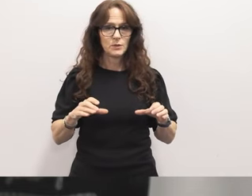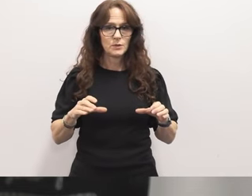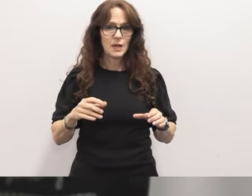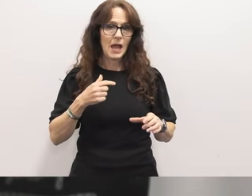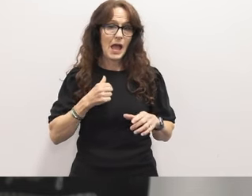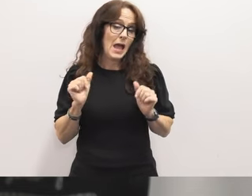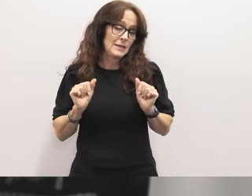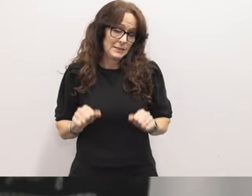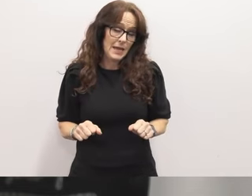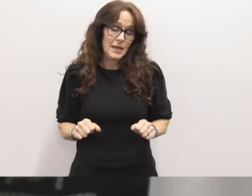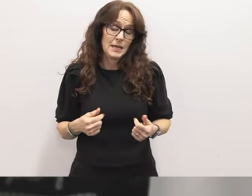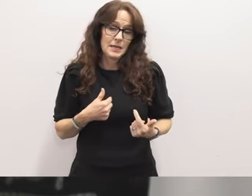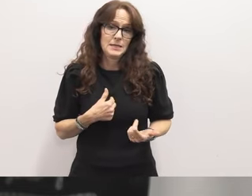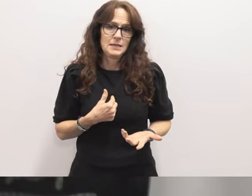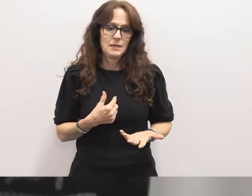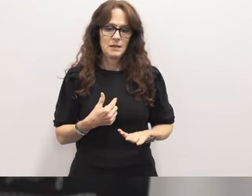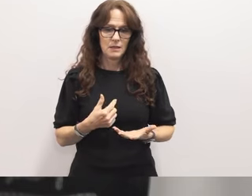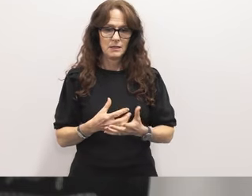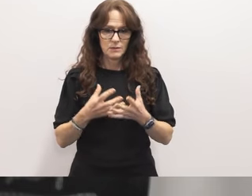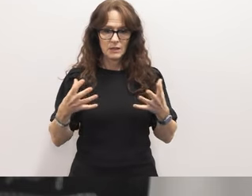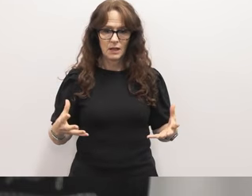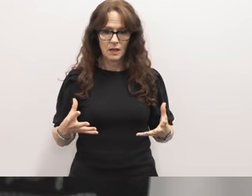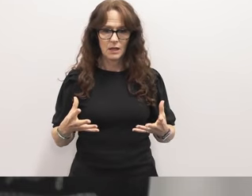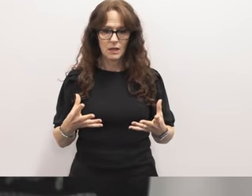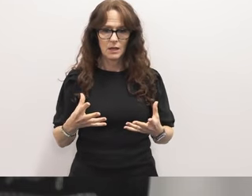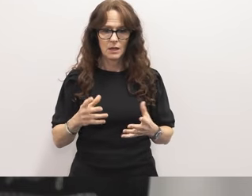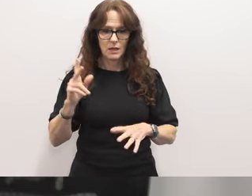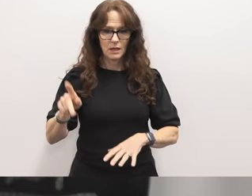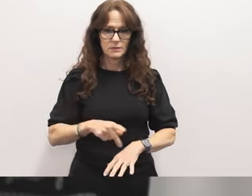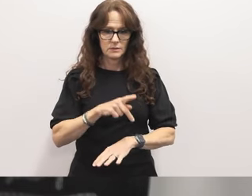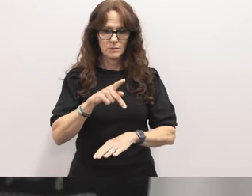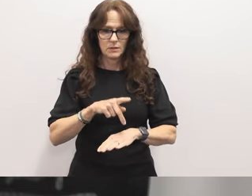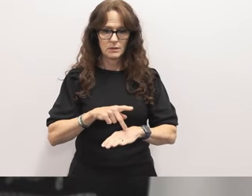which is a lot, right, as the principal I own that,